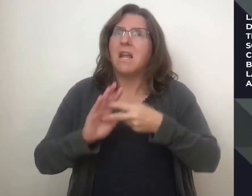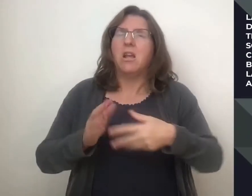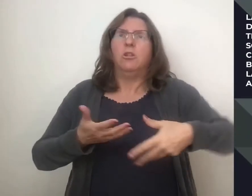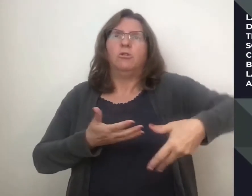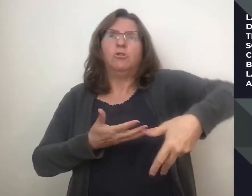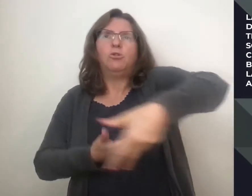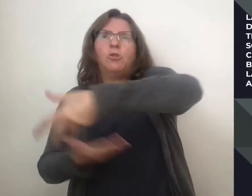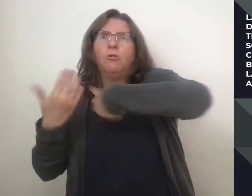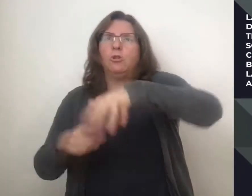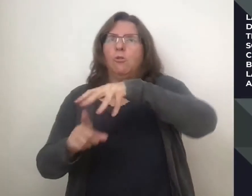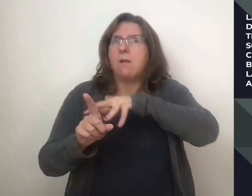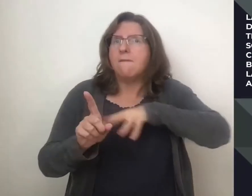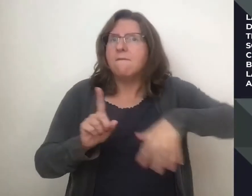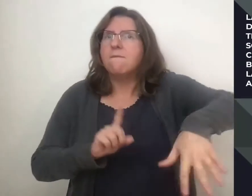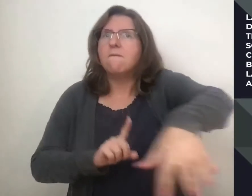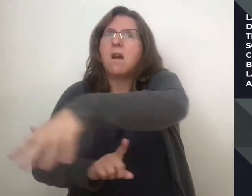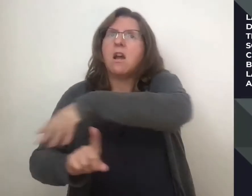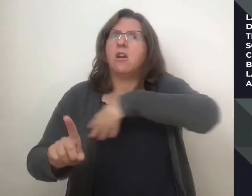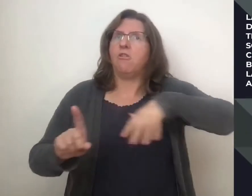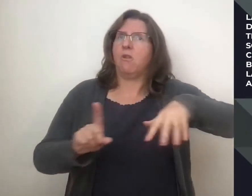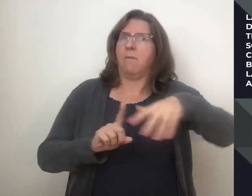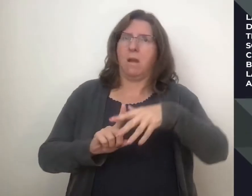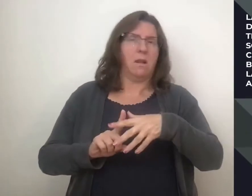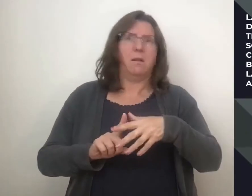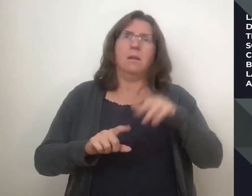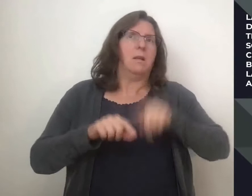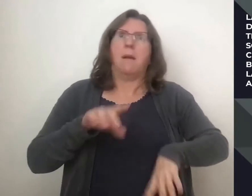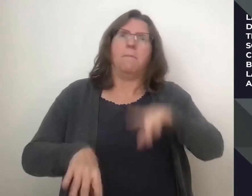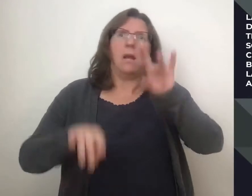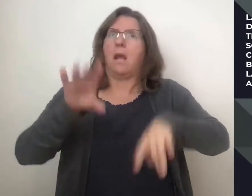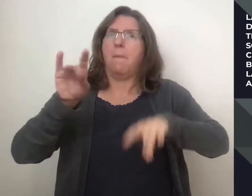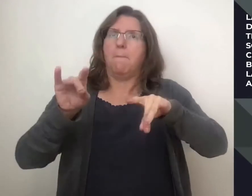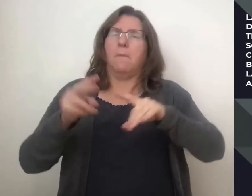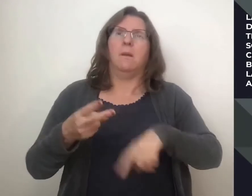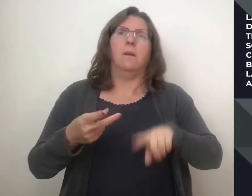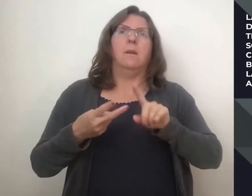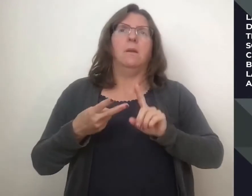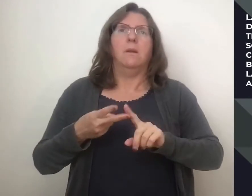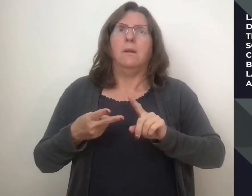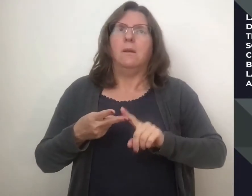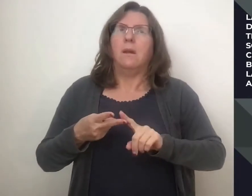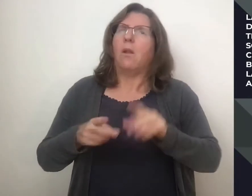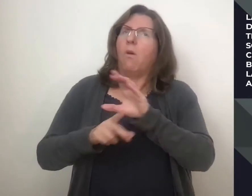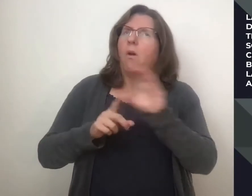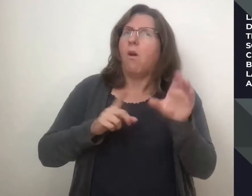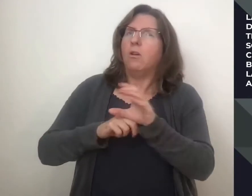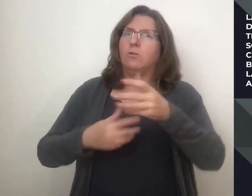The social environment prevents the child from perceiving language.